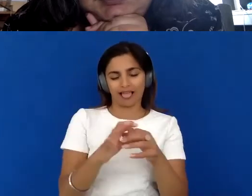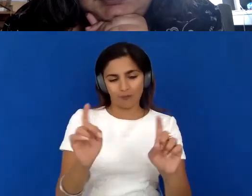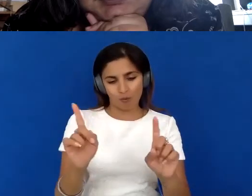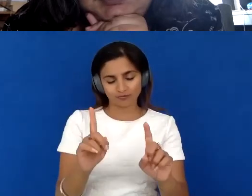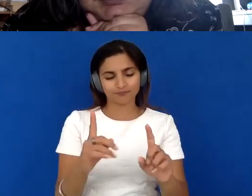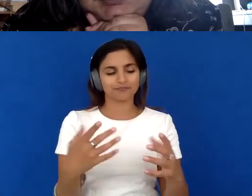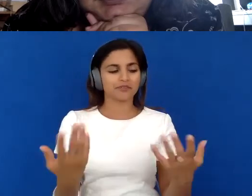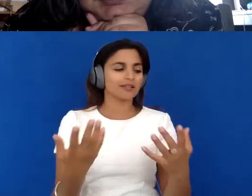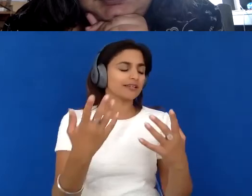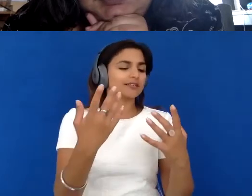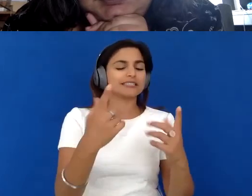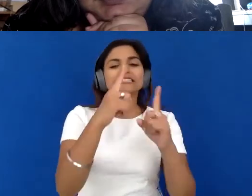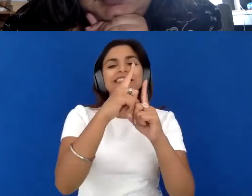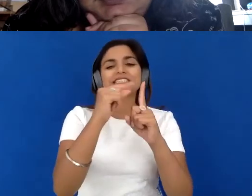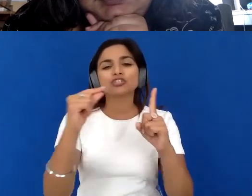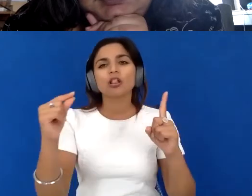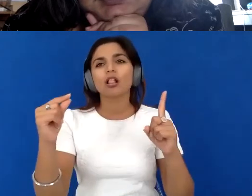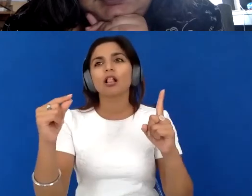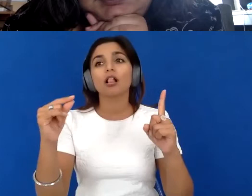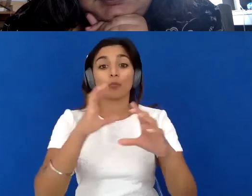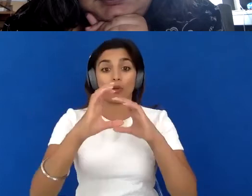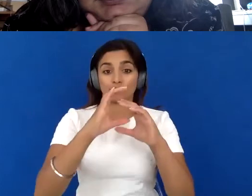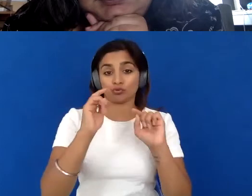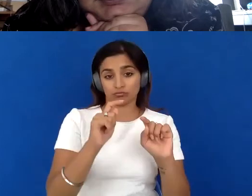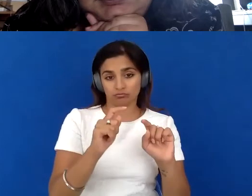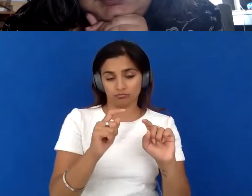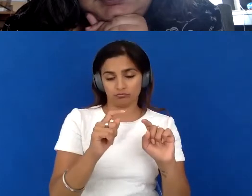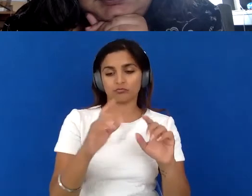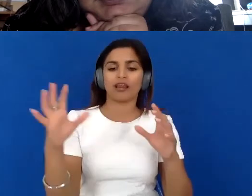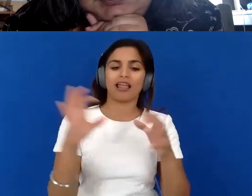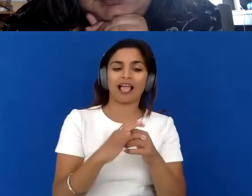digital communication amongst Black and brown people and one of the things that